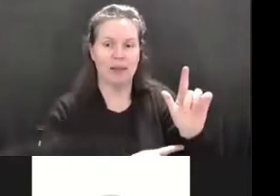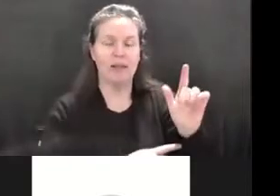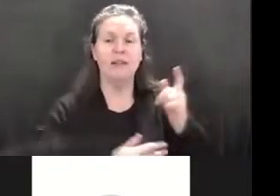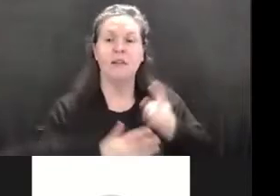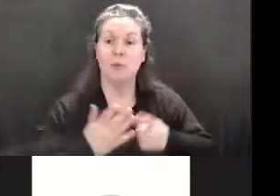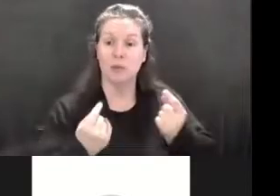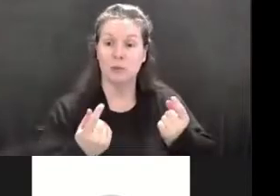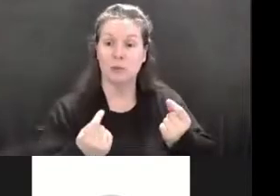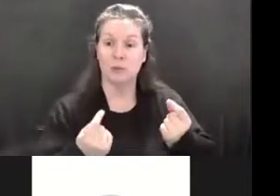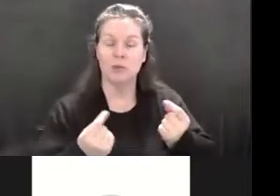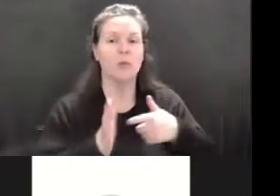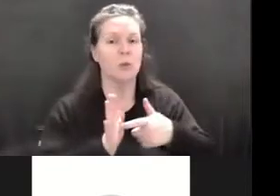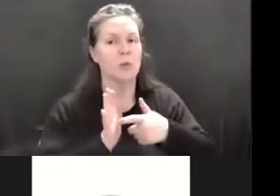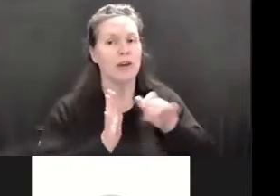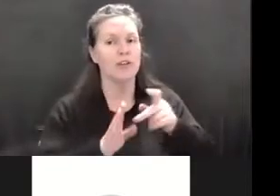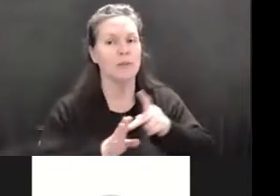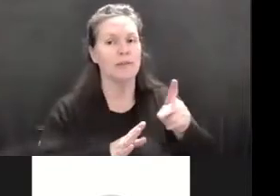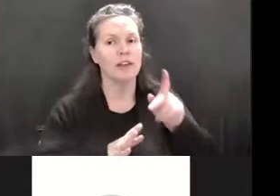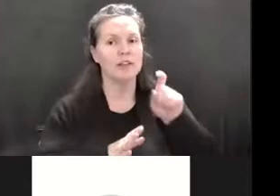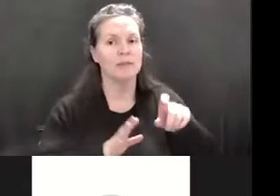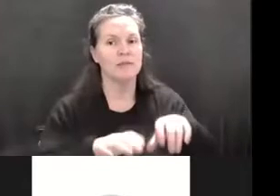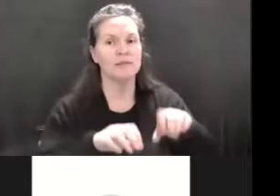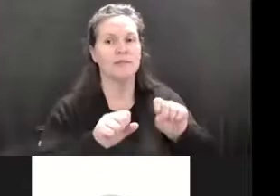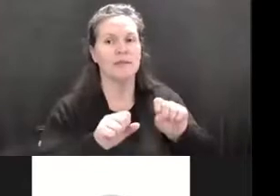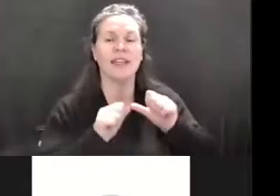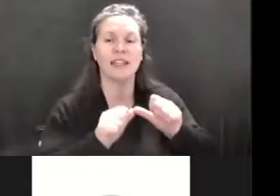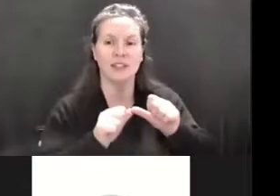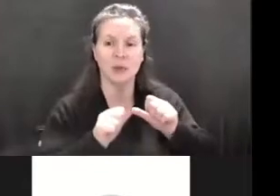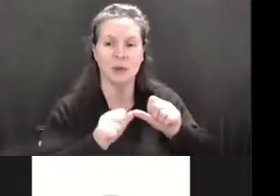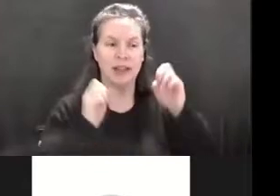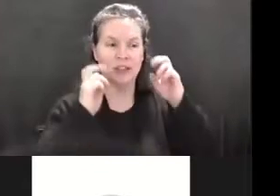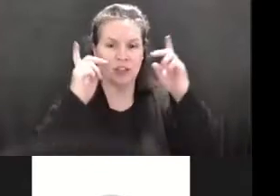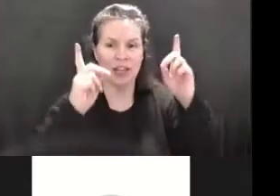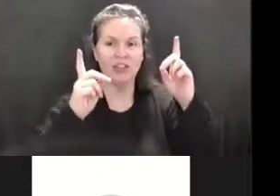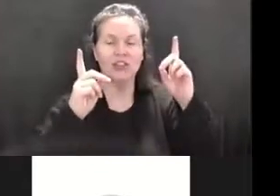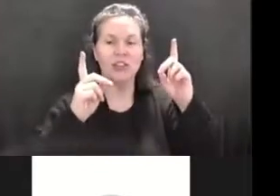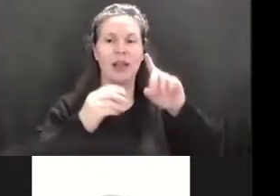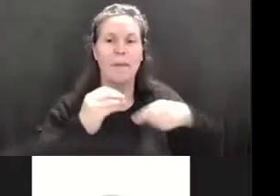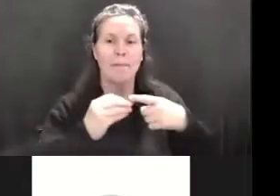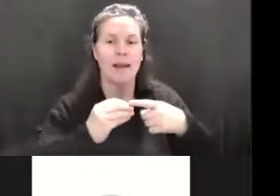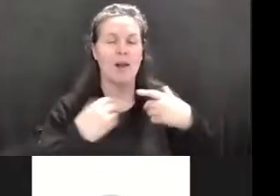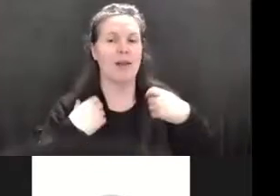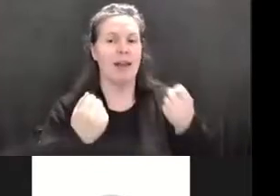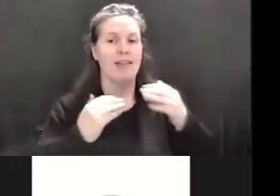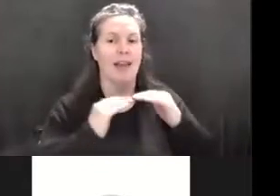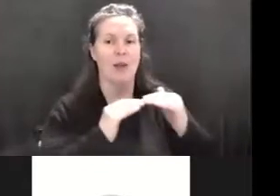that professionals must take continuing education on health equity every four years